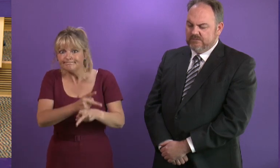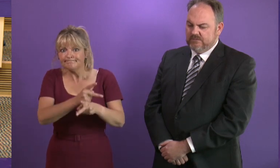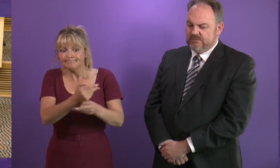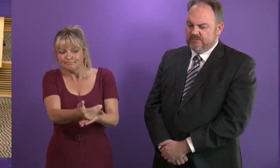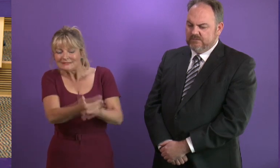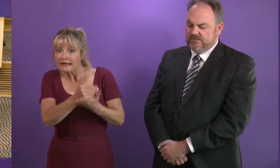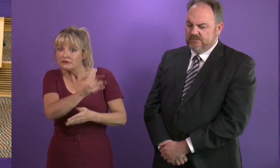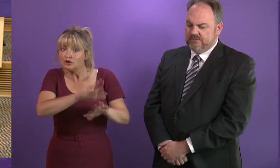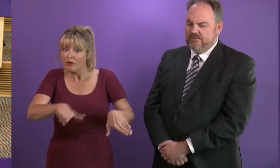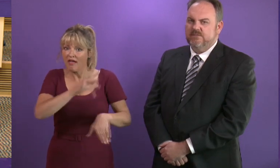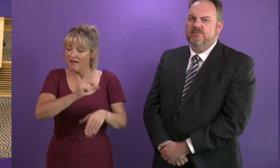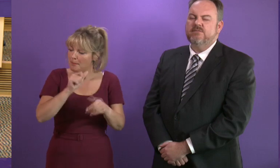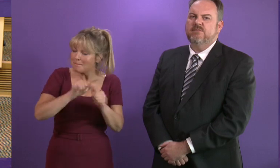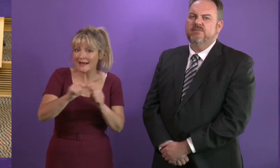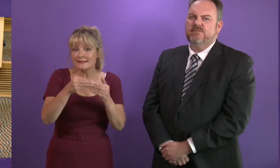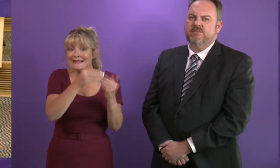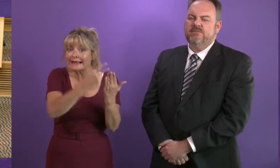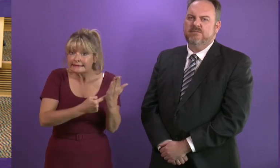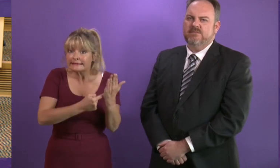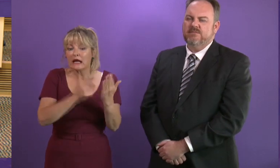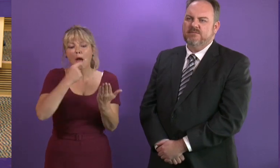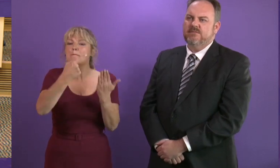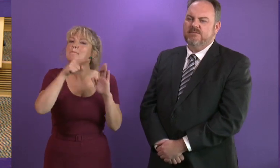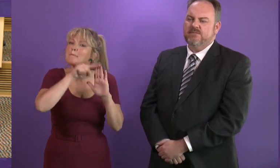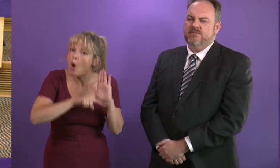to do that. I believe that that is one of the most important responsibilities that I,